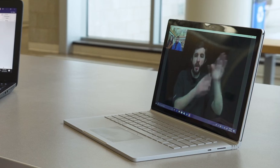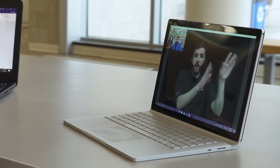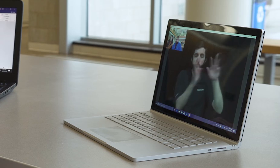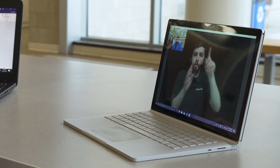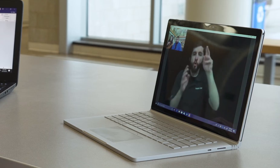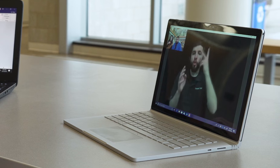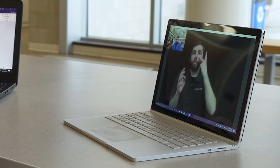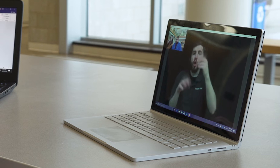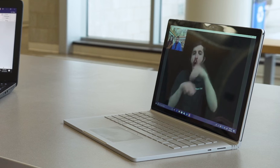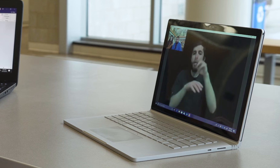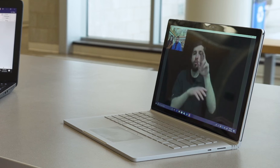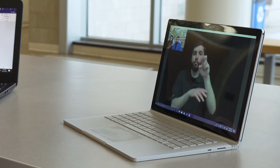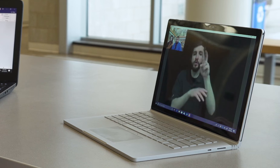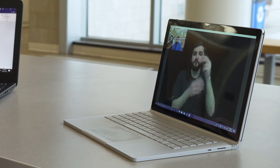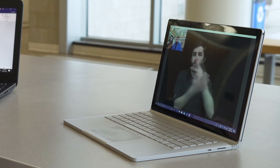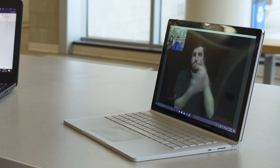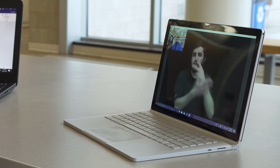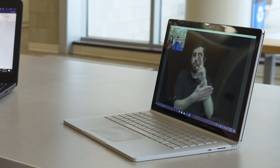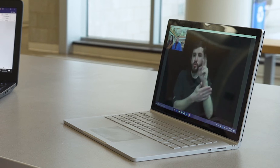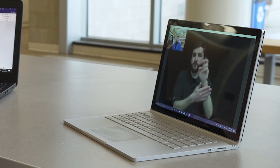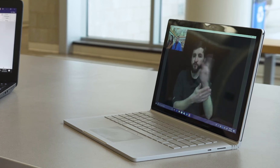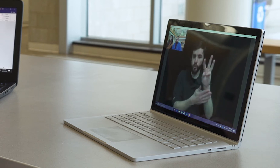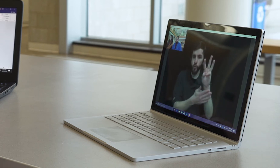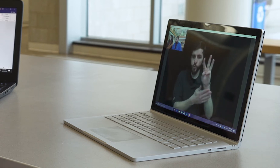Go to Review tab at the top.